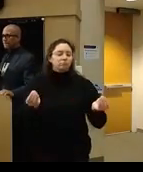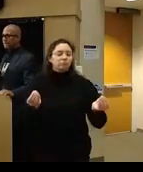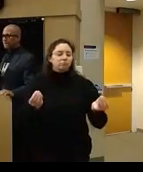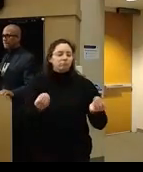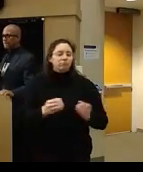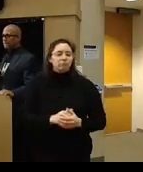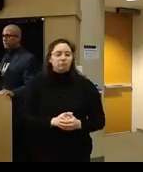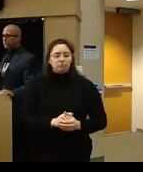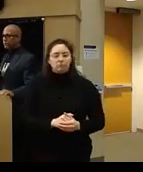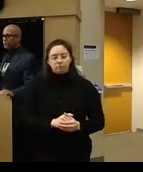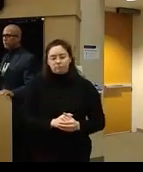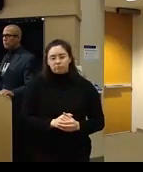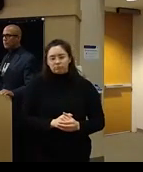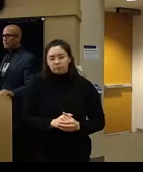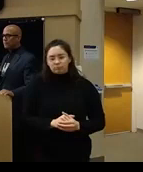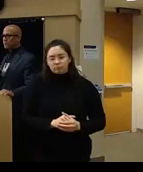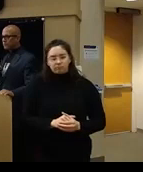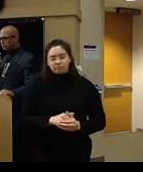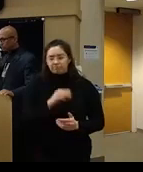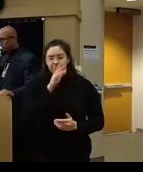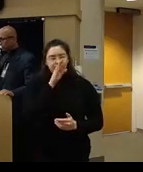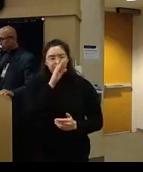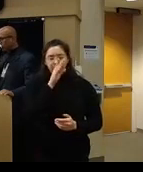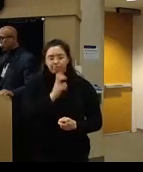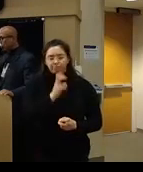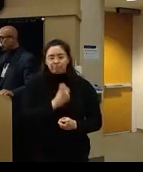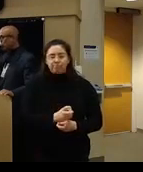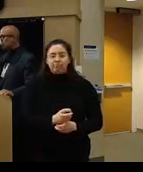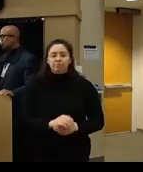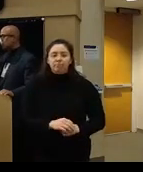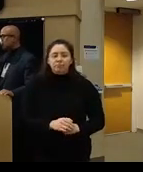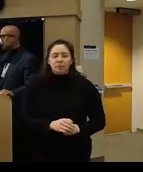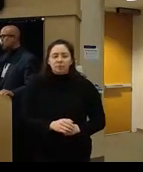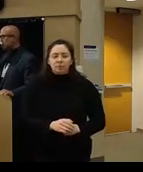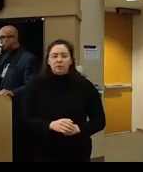shock was the order of the day Lotus they did Lotus at Central